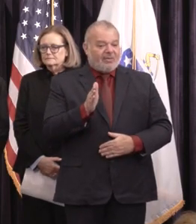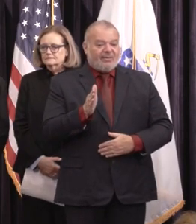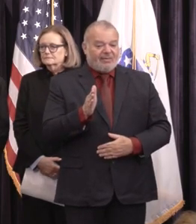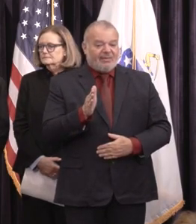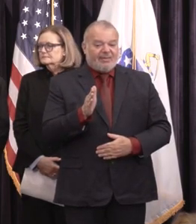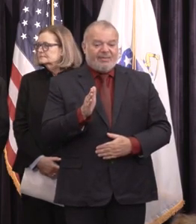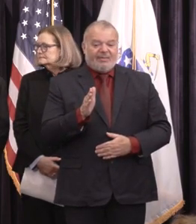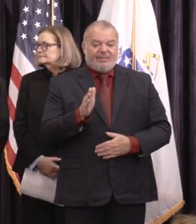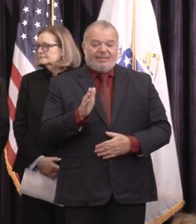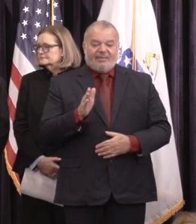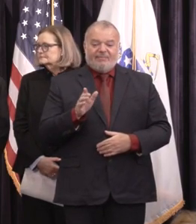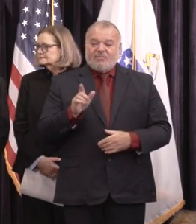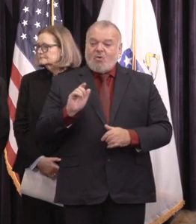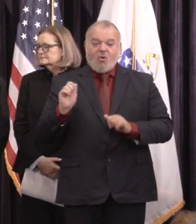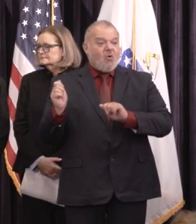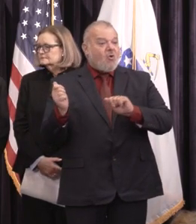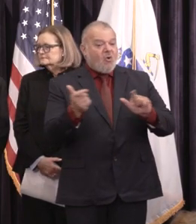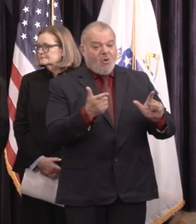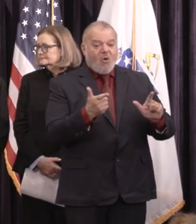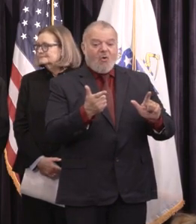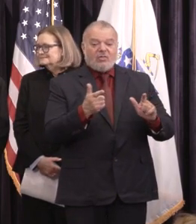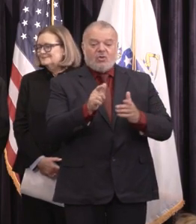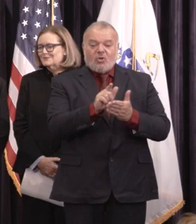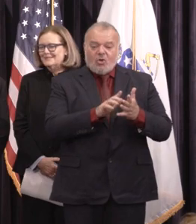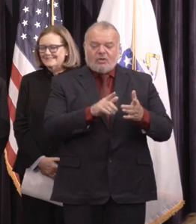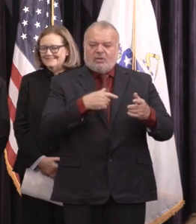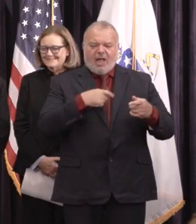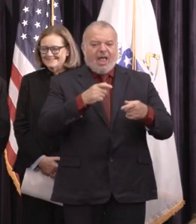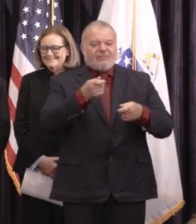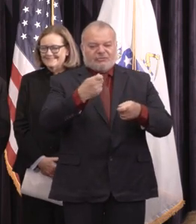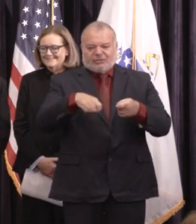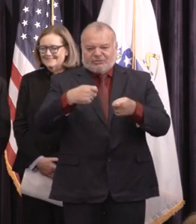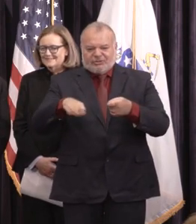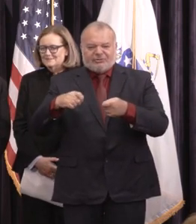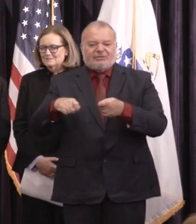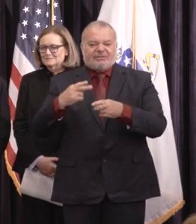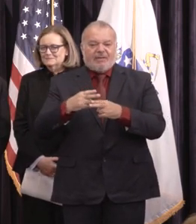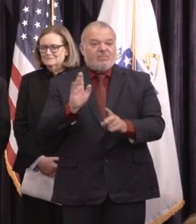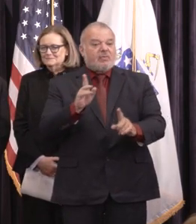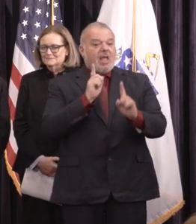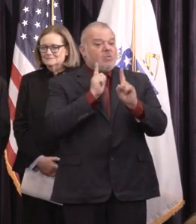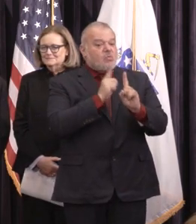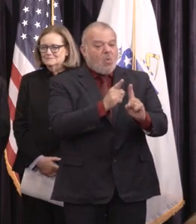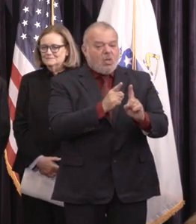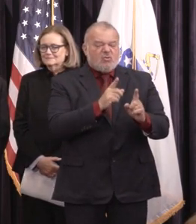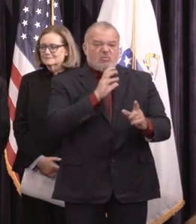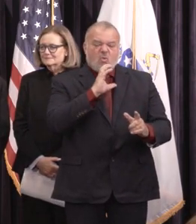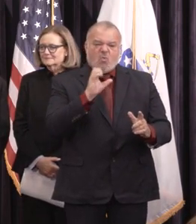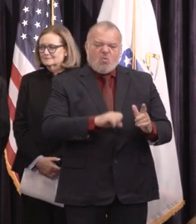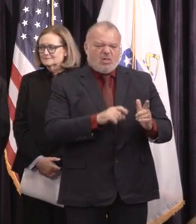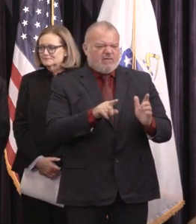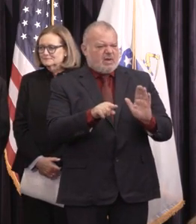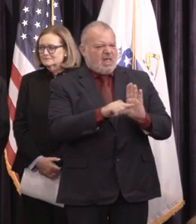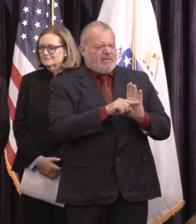the name of removing out dated and stigmatizing terms. These changes will provide clarity and